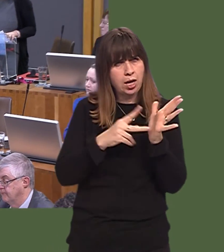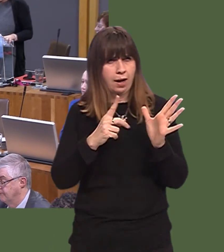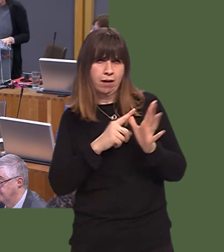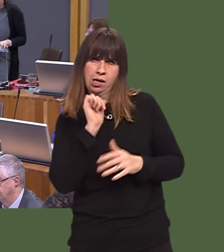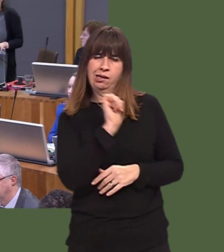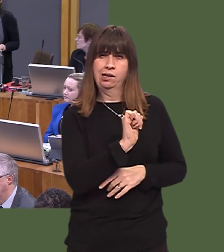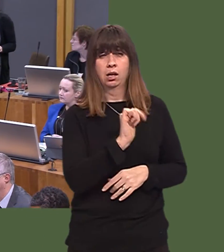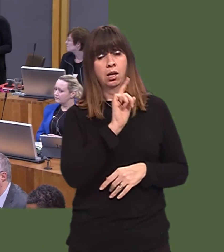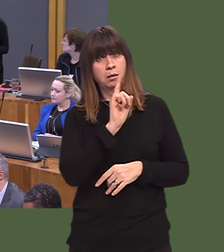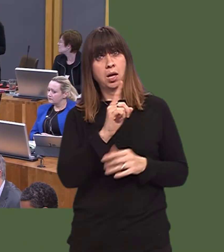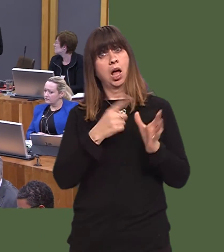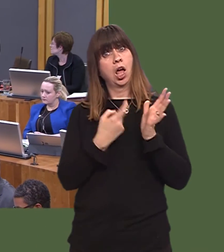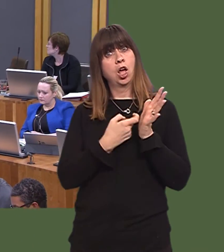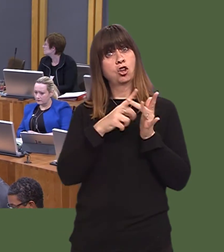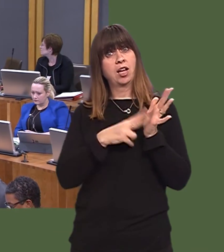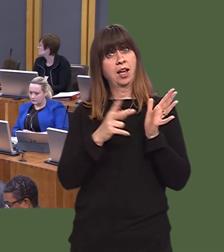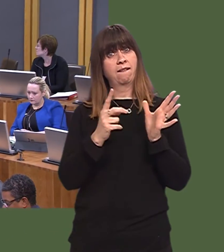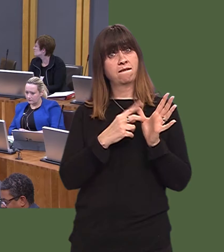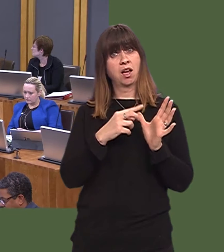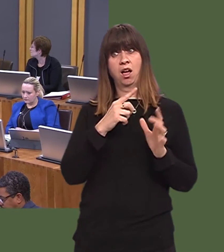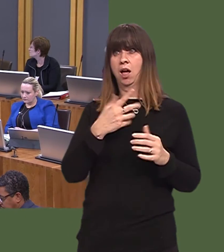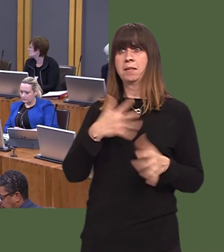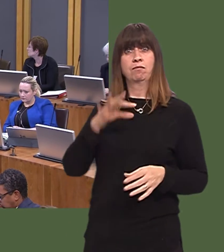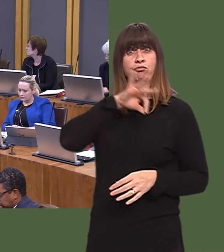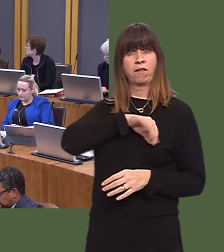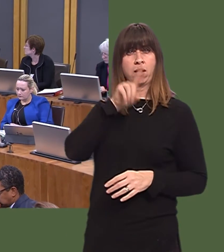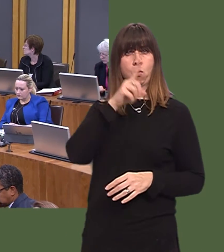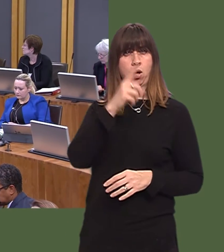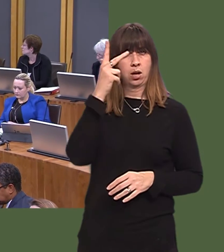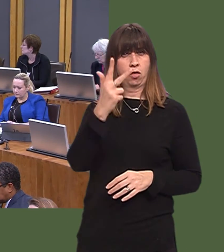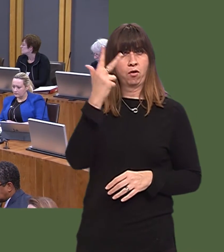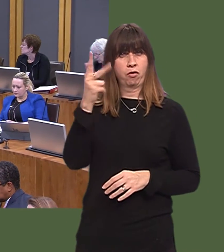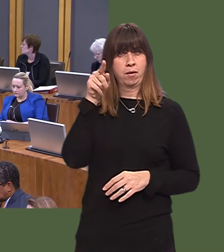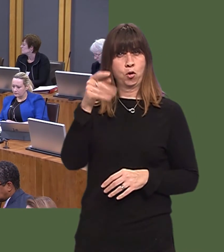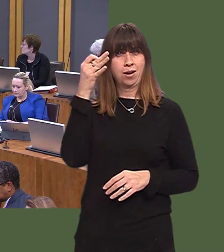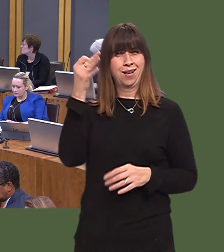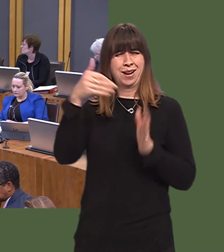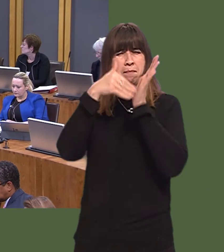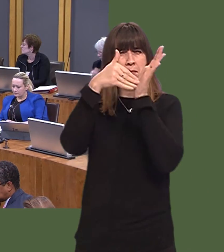but the focus of Arriva Trains Wales has made a profit of £133.88 million in dividends